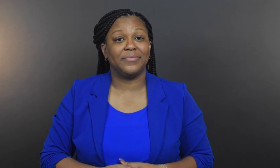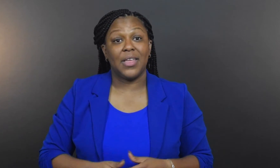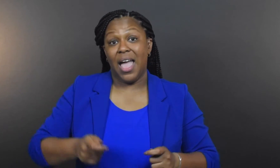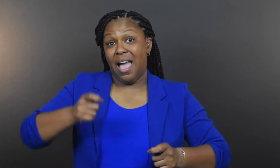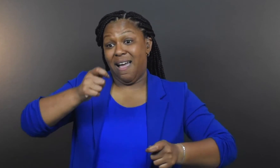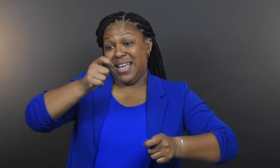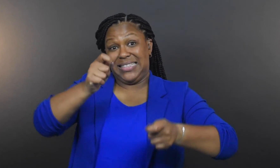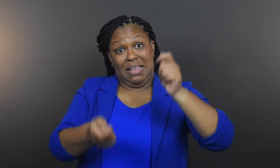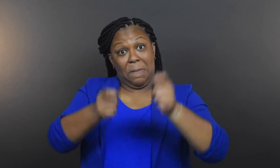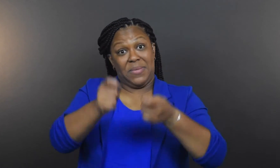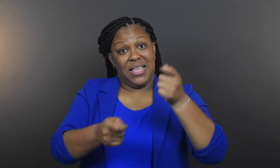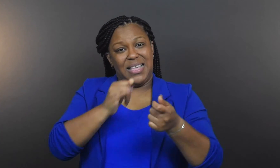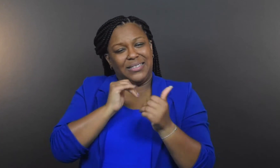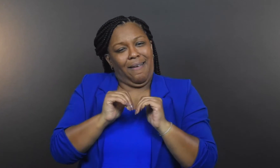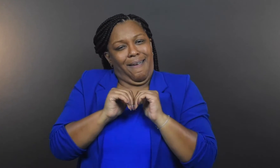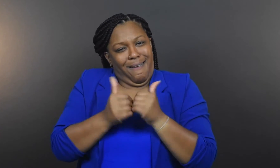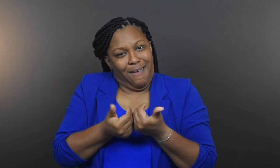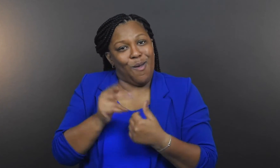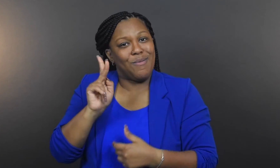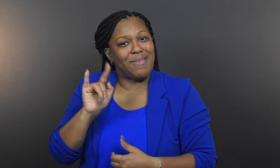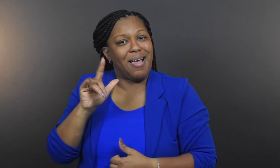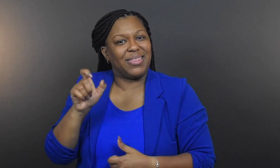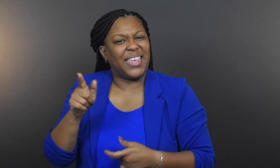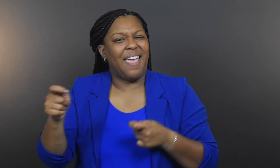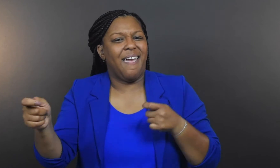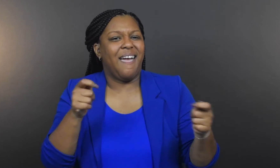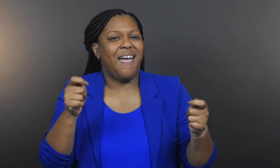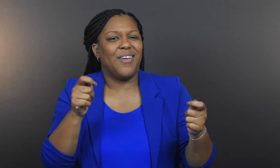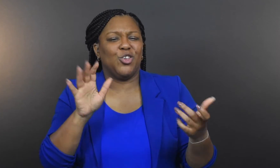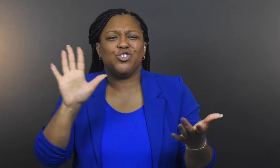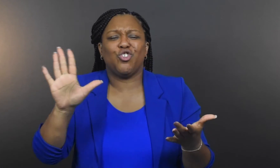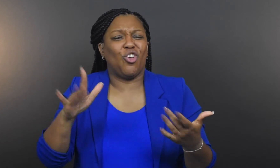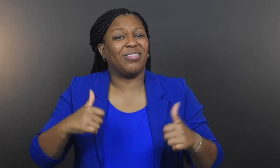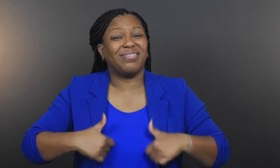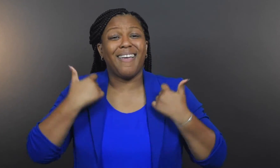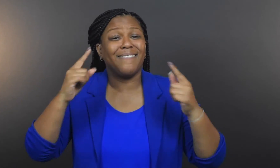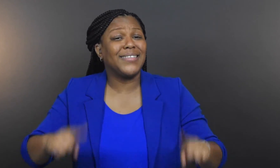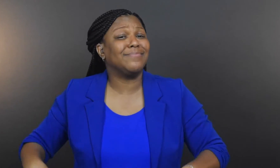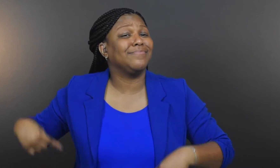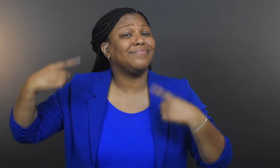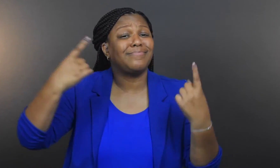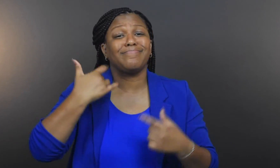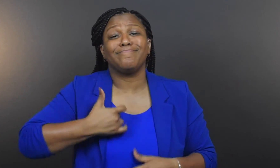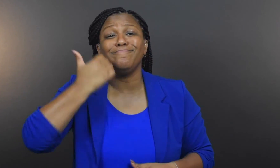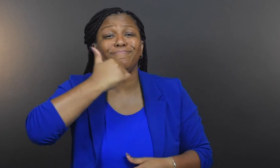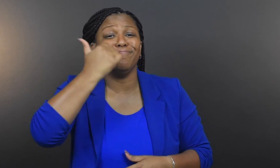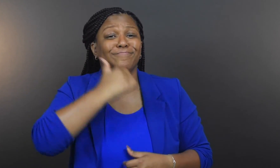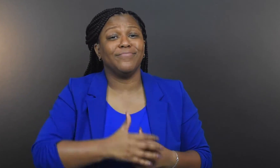Adapting is how Kellie handles much of her life these days.